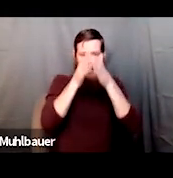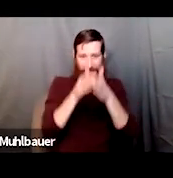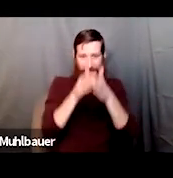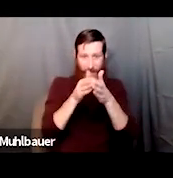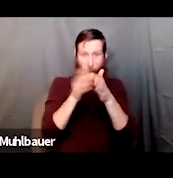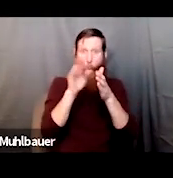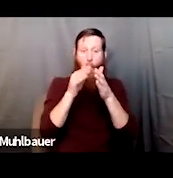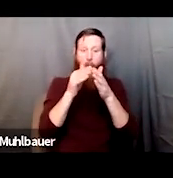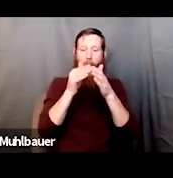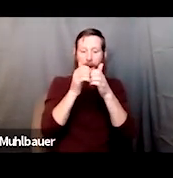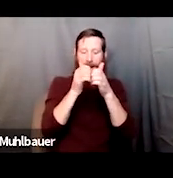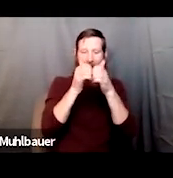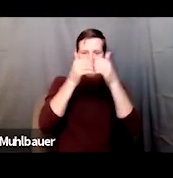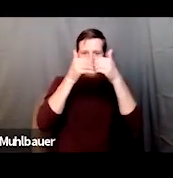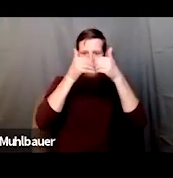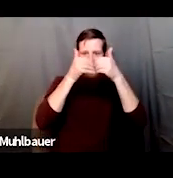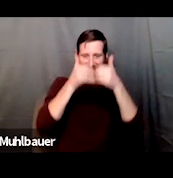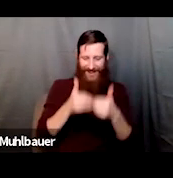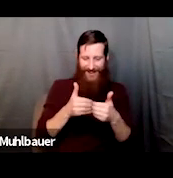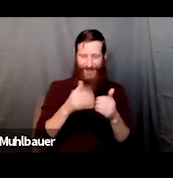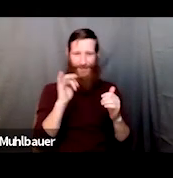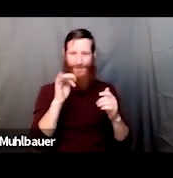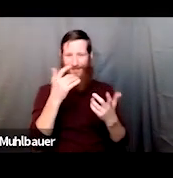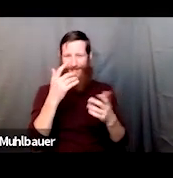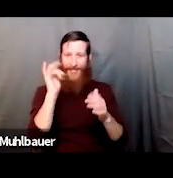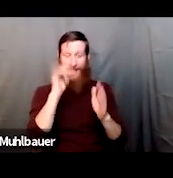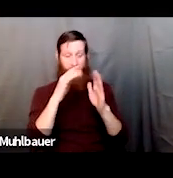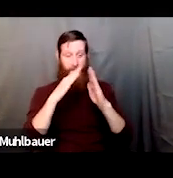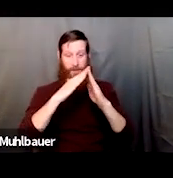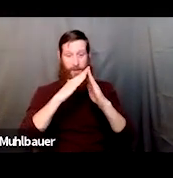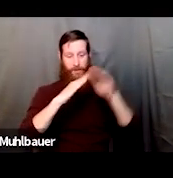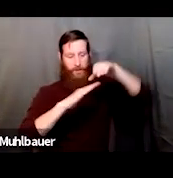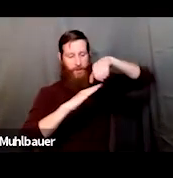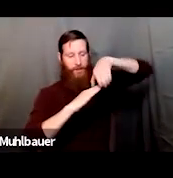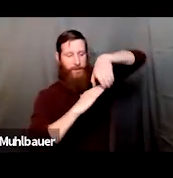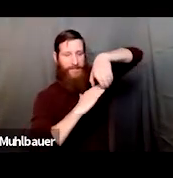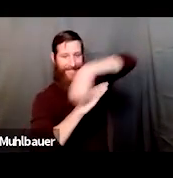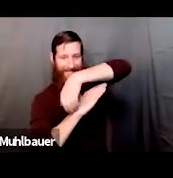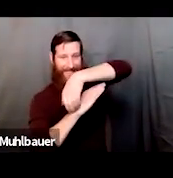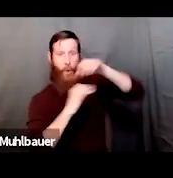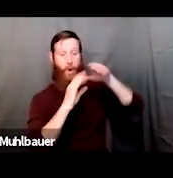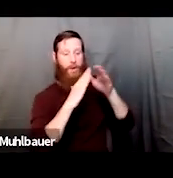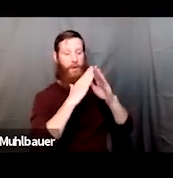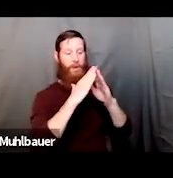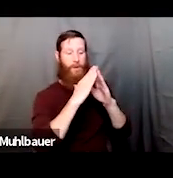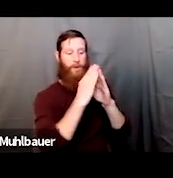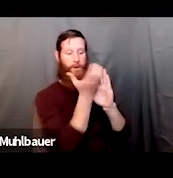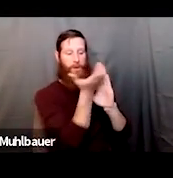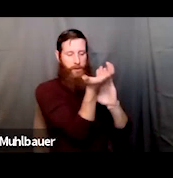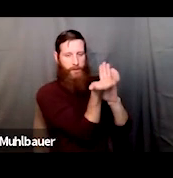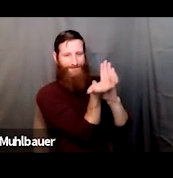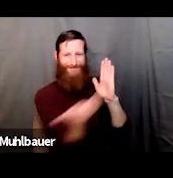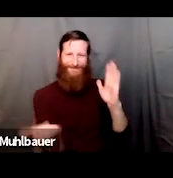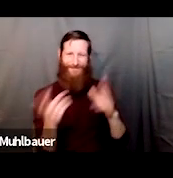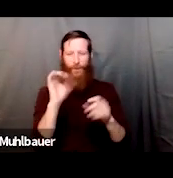or a concavity which would be like a "U" where the slope rolls downhill but compresses as opposed to breaking.